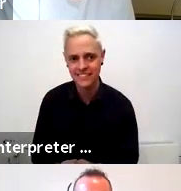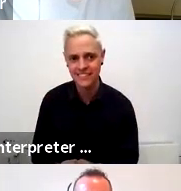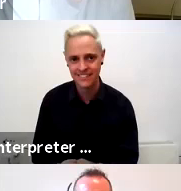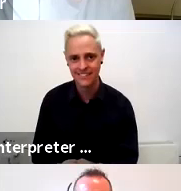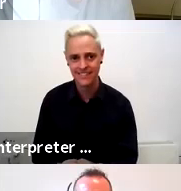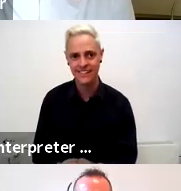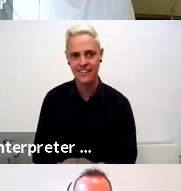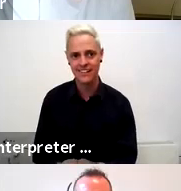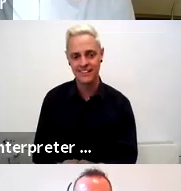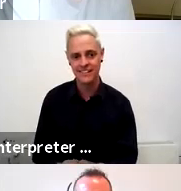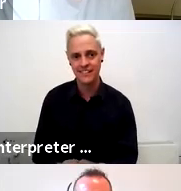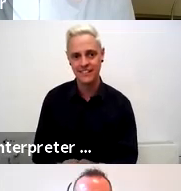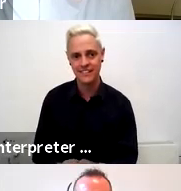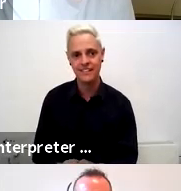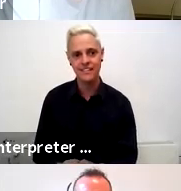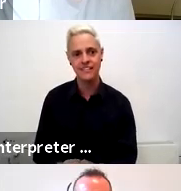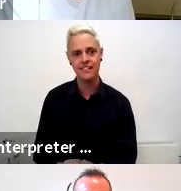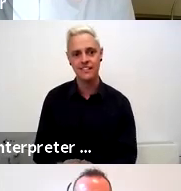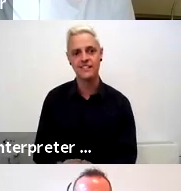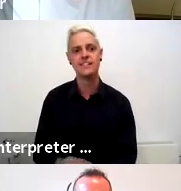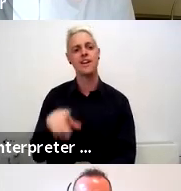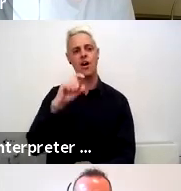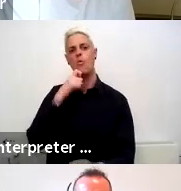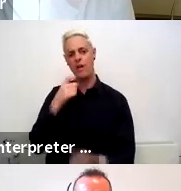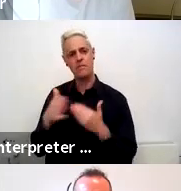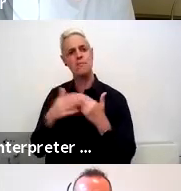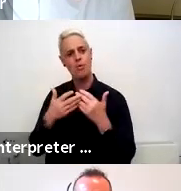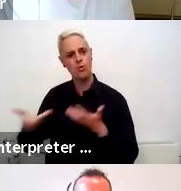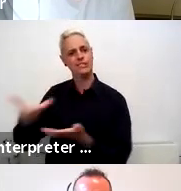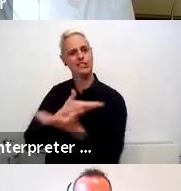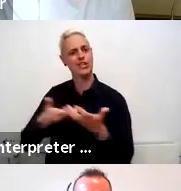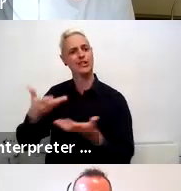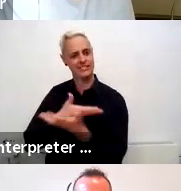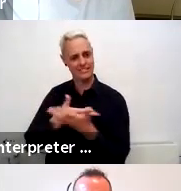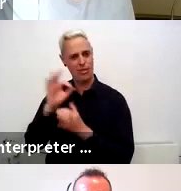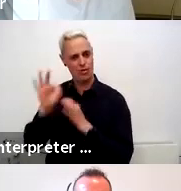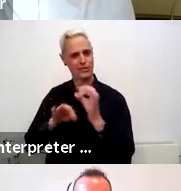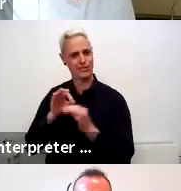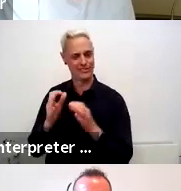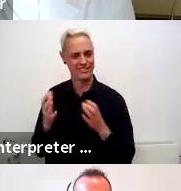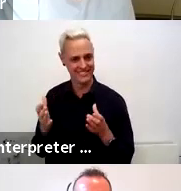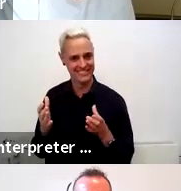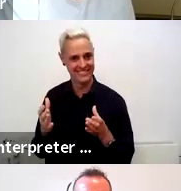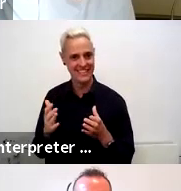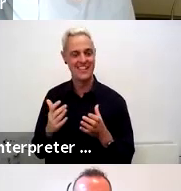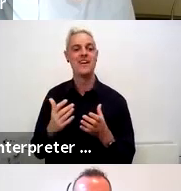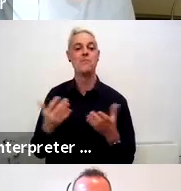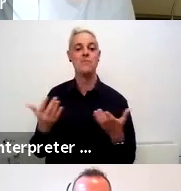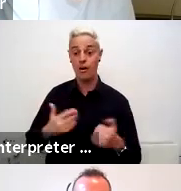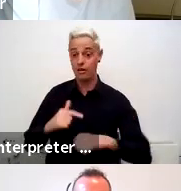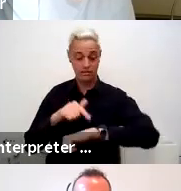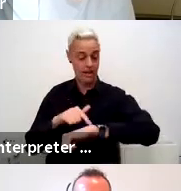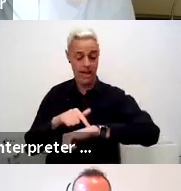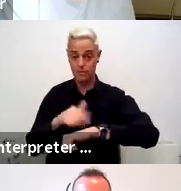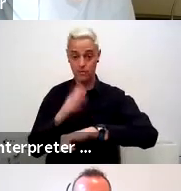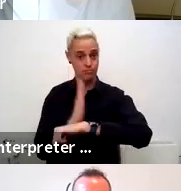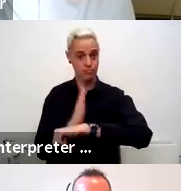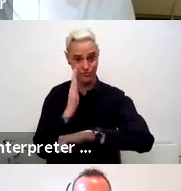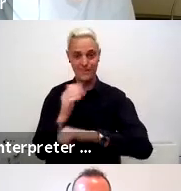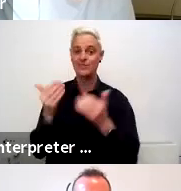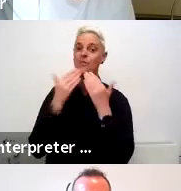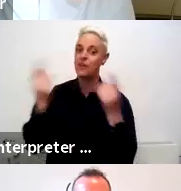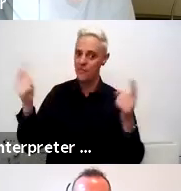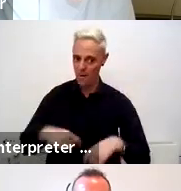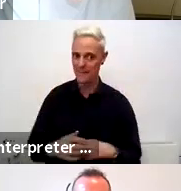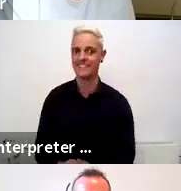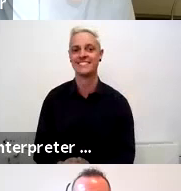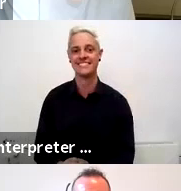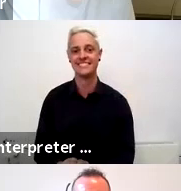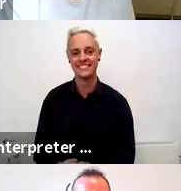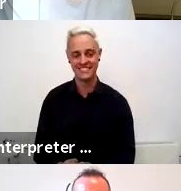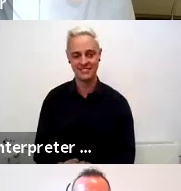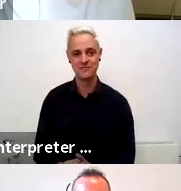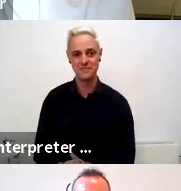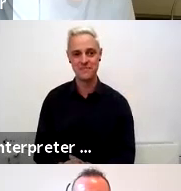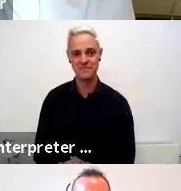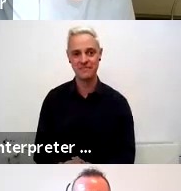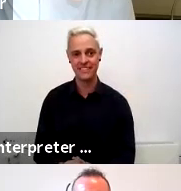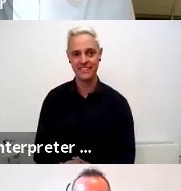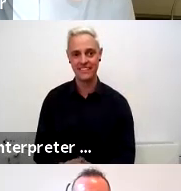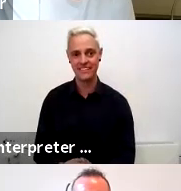my questions. Mark, have a little chat and a discussion, but, and so I don't do it Jim CDP tradition, and I'd like to thank you all for coming. That has been.